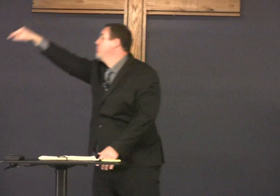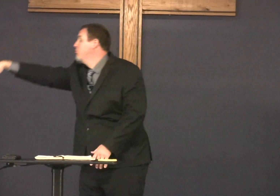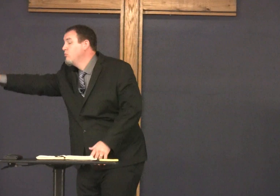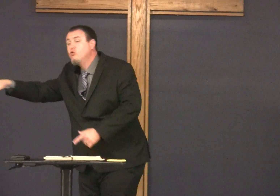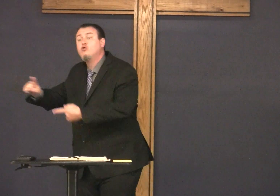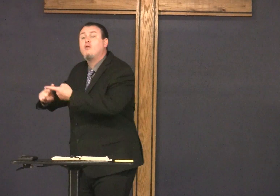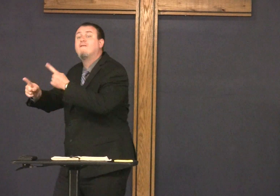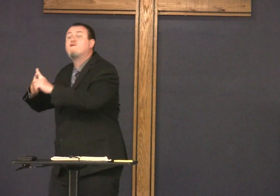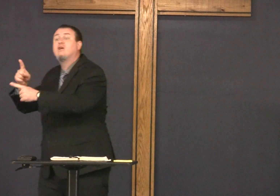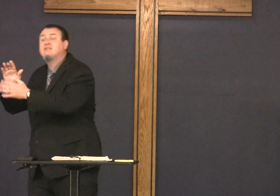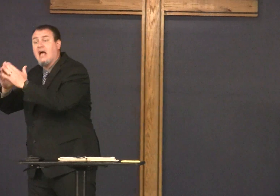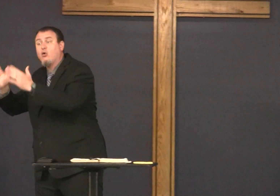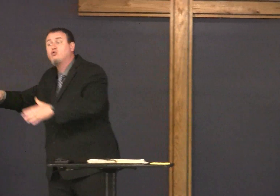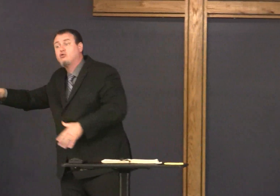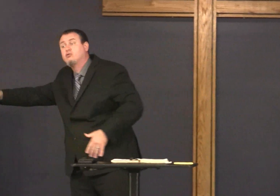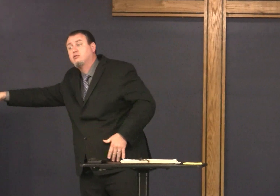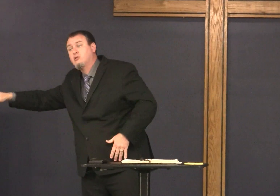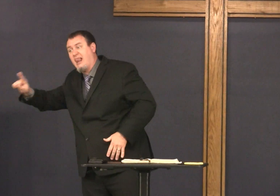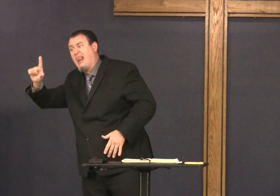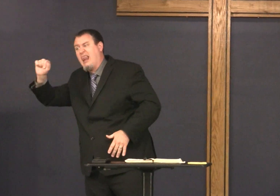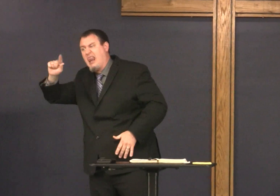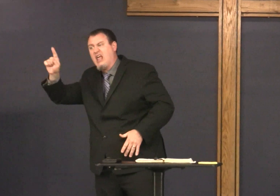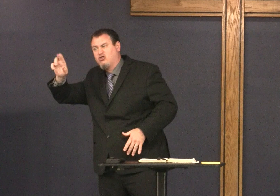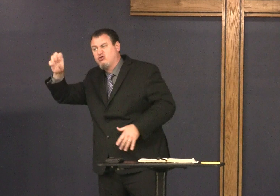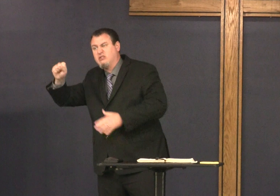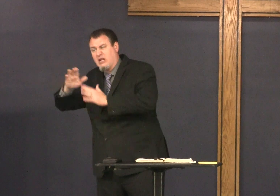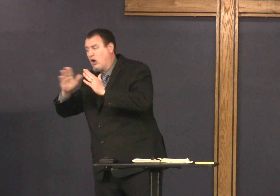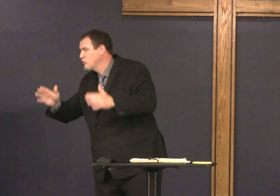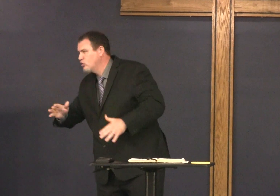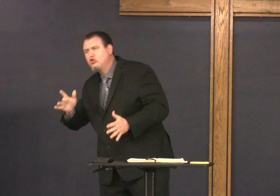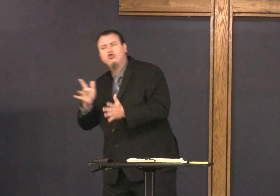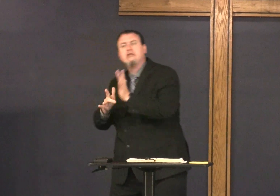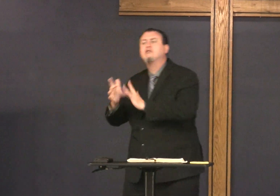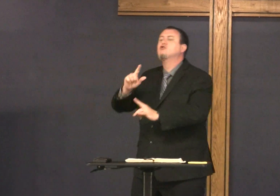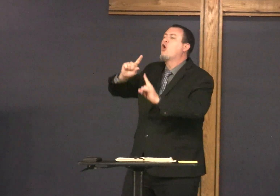on the way from Jerusalem over the mountain to the city of Nazareth